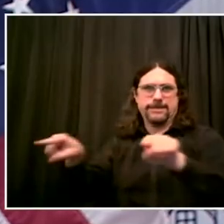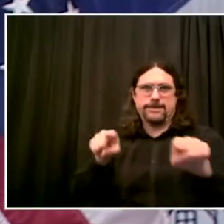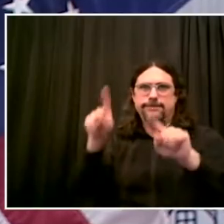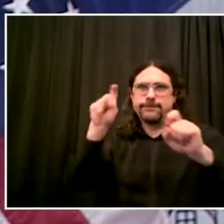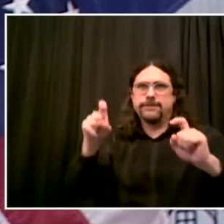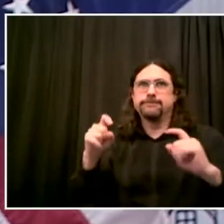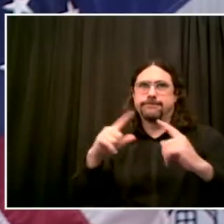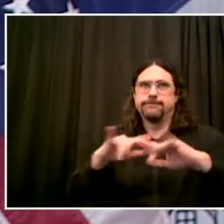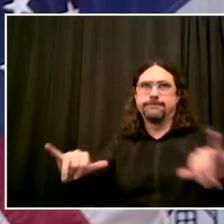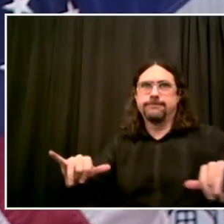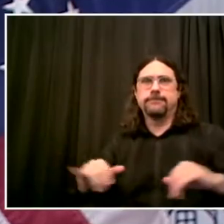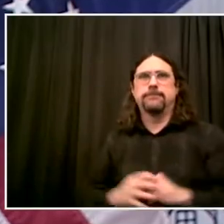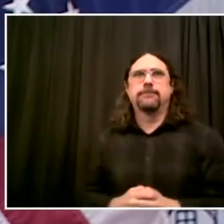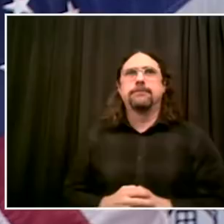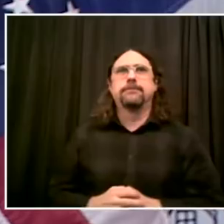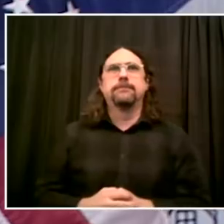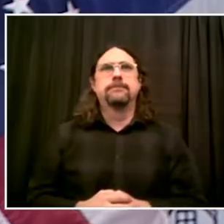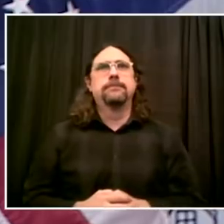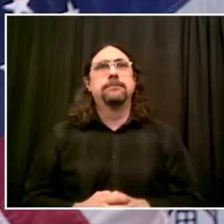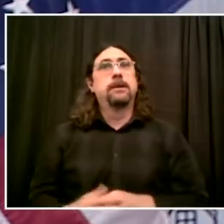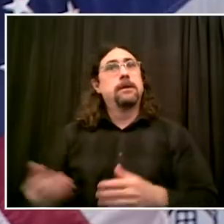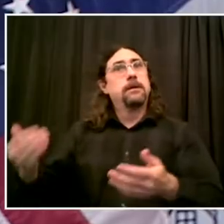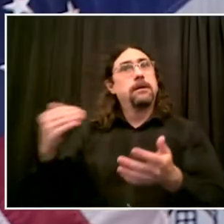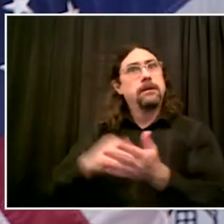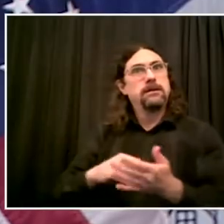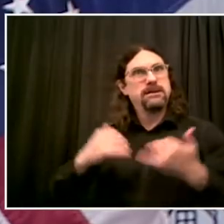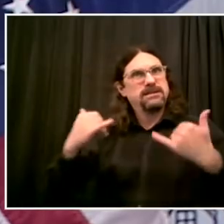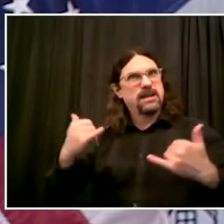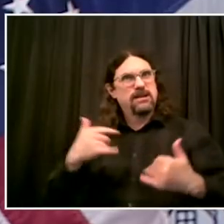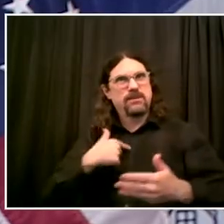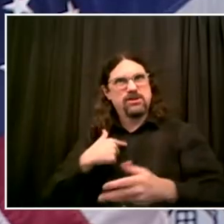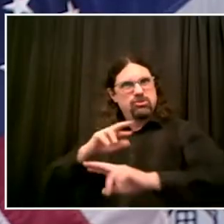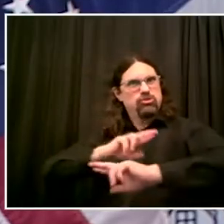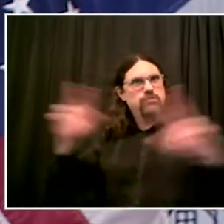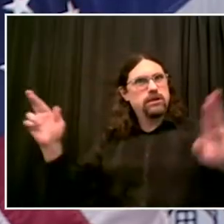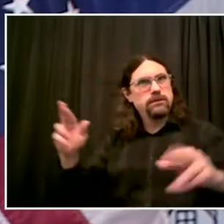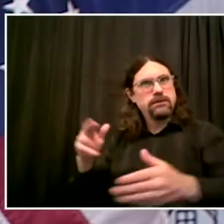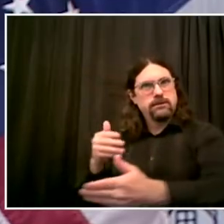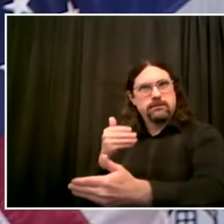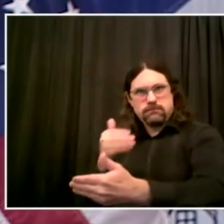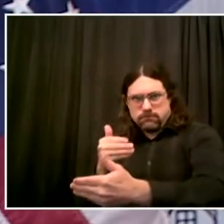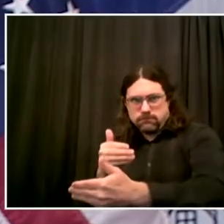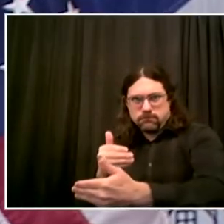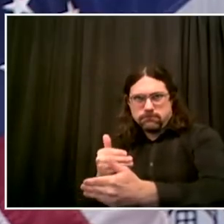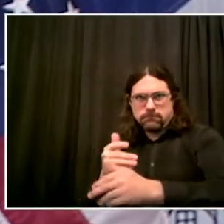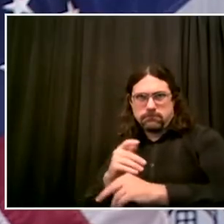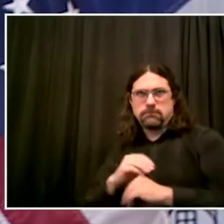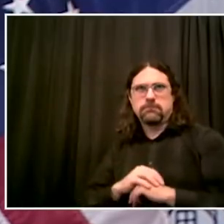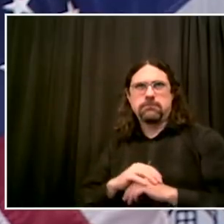WHAT I SEE, A LOT OF PEOPLE O WHWATN TO RESTART AND DO